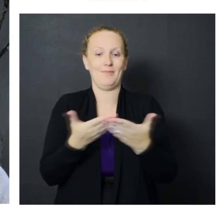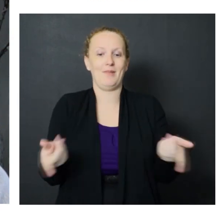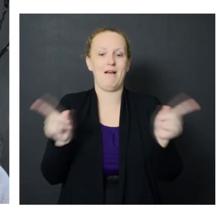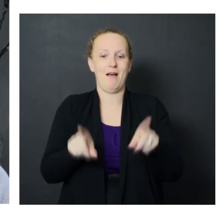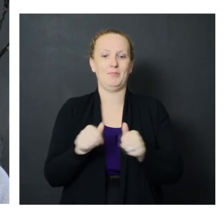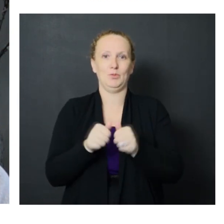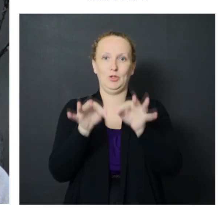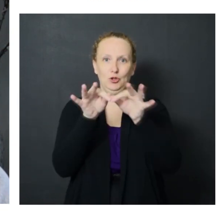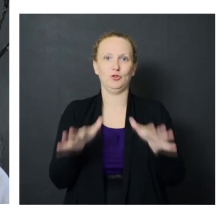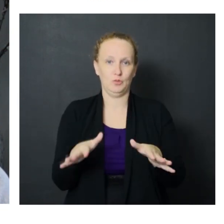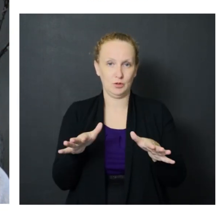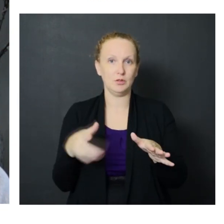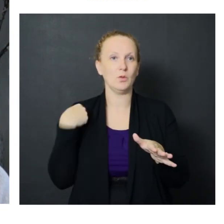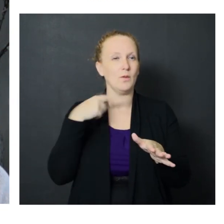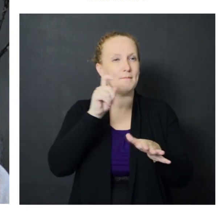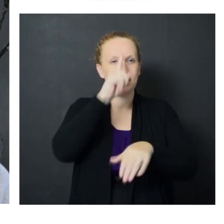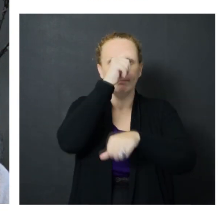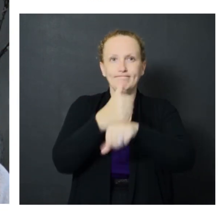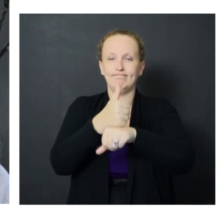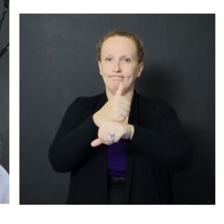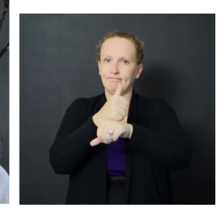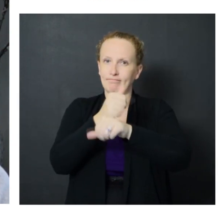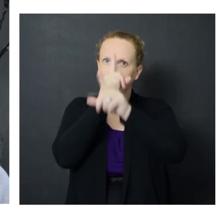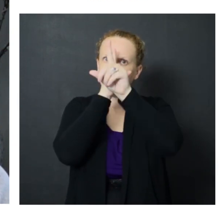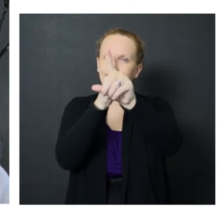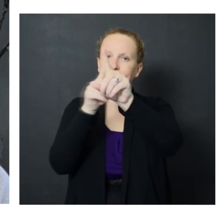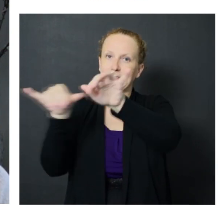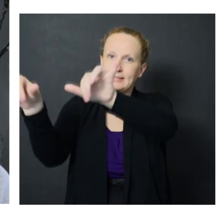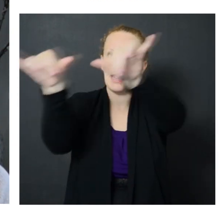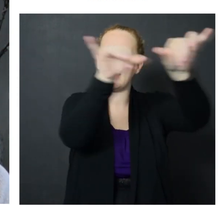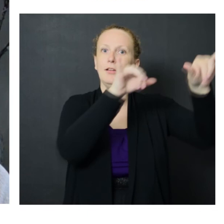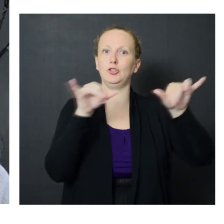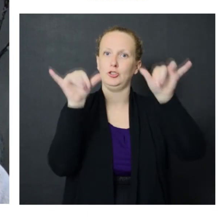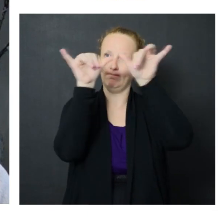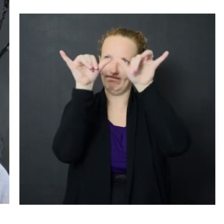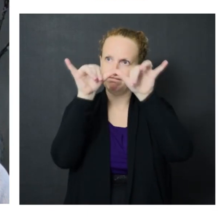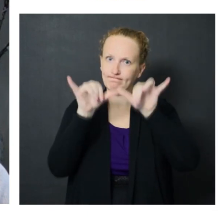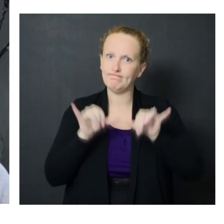We need to maintain the high standards. To the trainers, need to create